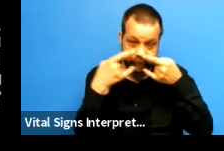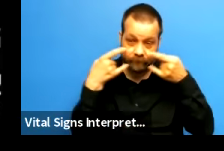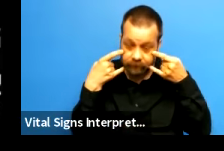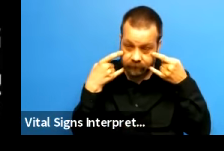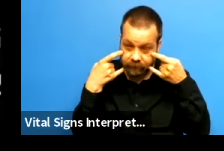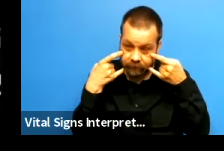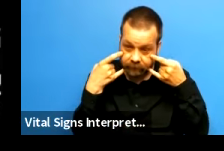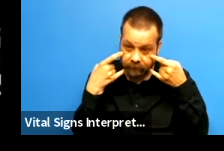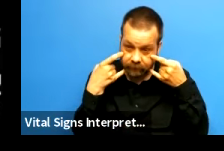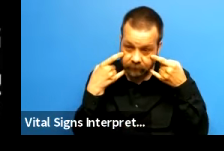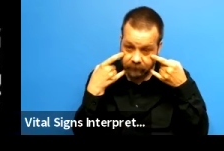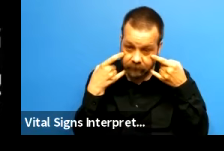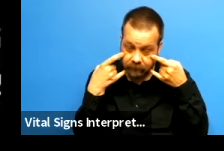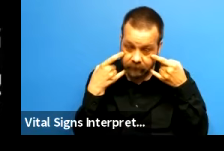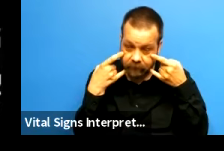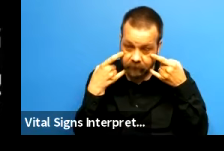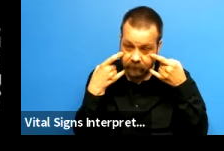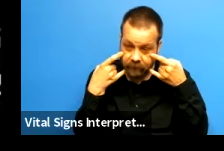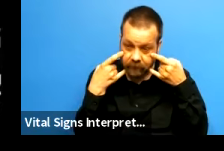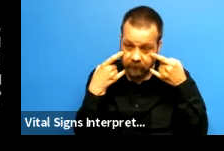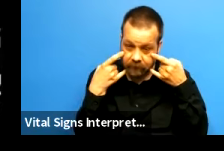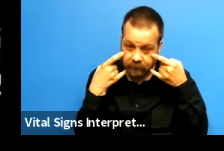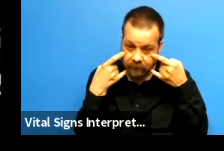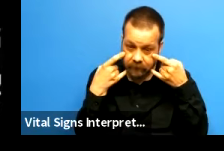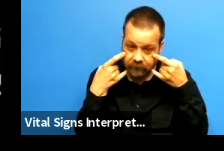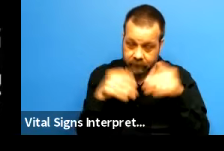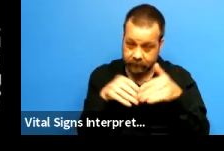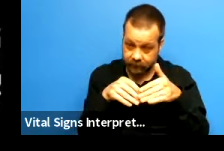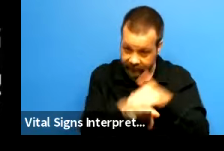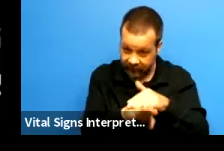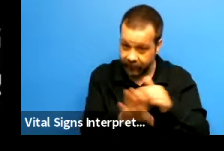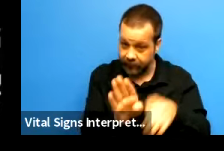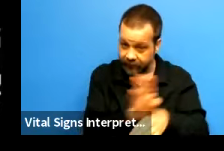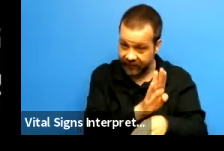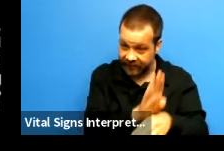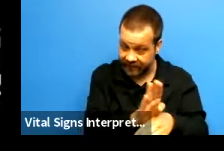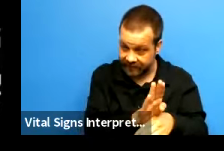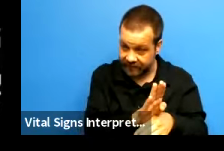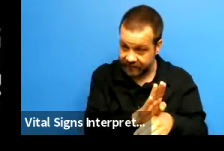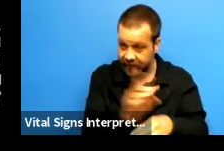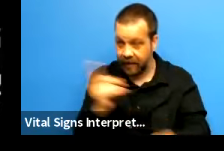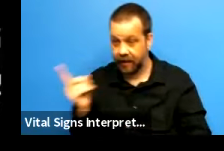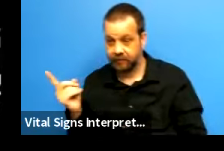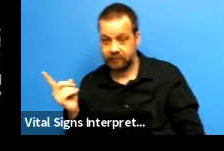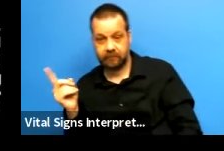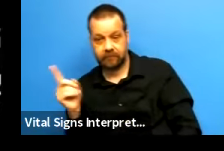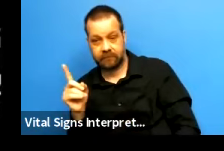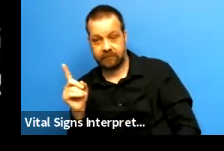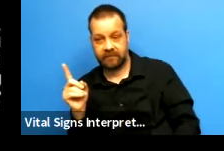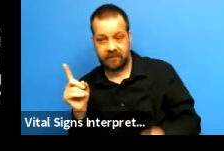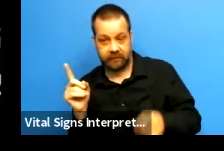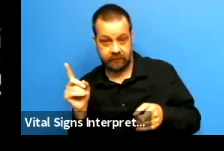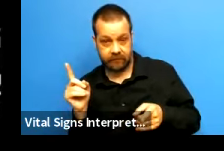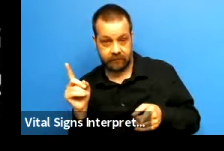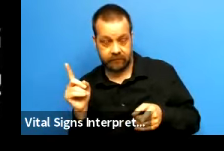a person must wear a face mask in order to enter their business then they need to look at reasonable modifications